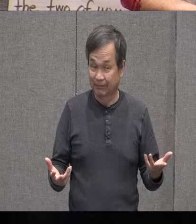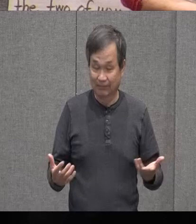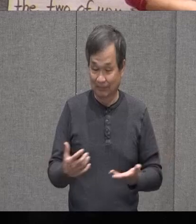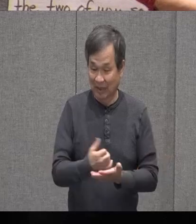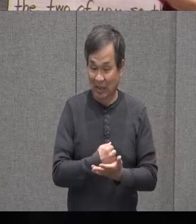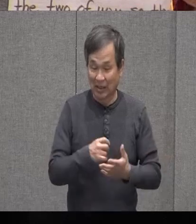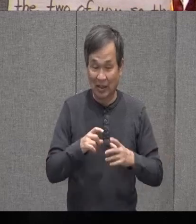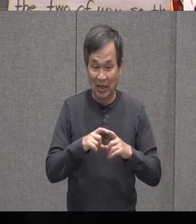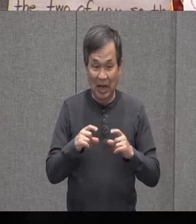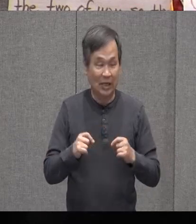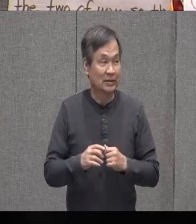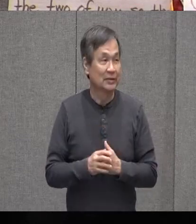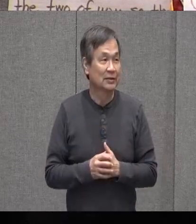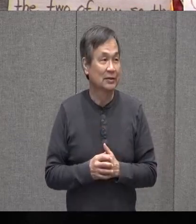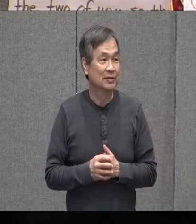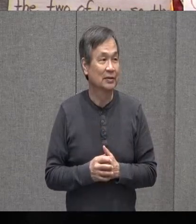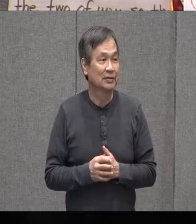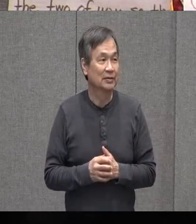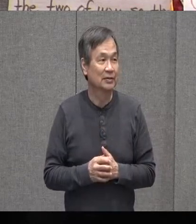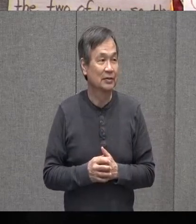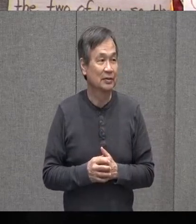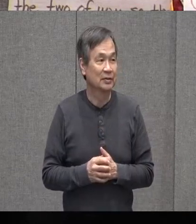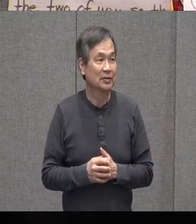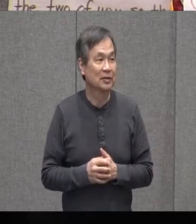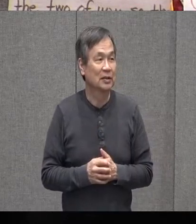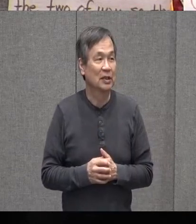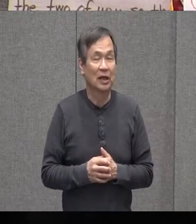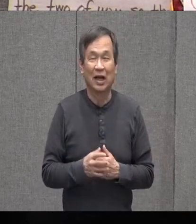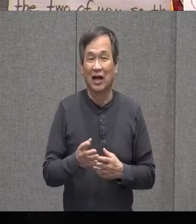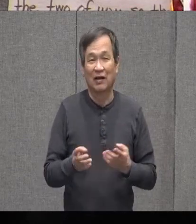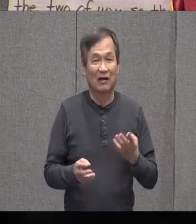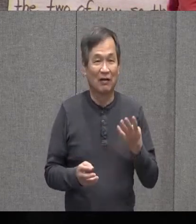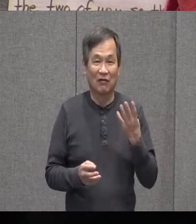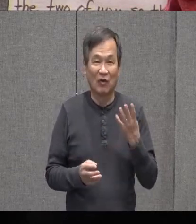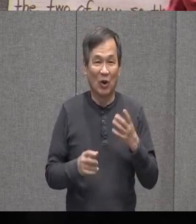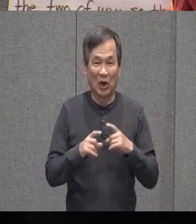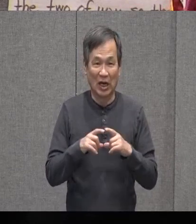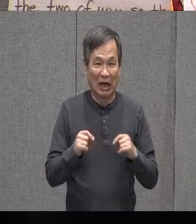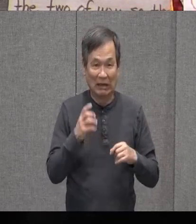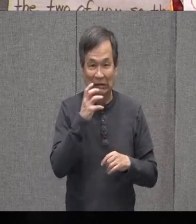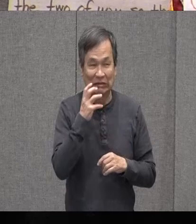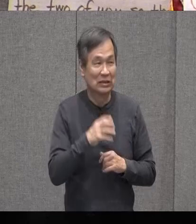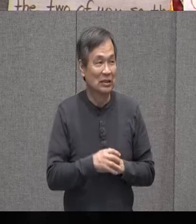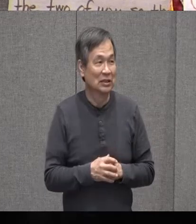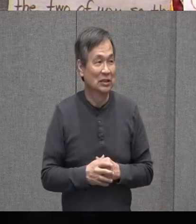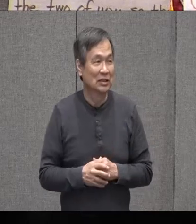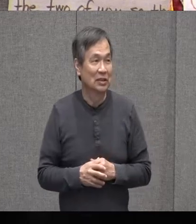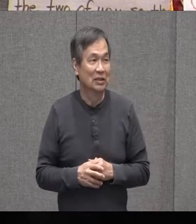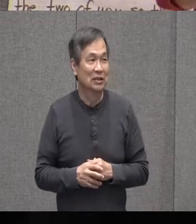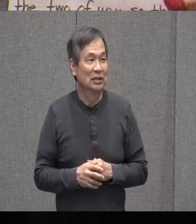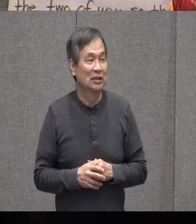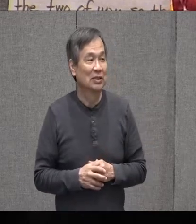It's my lucky day. Oh, I only got four cards, man. I only won those first two.